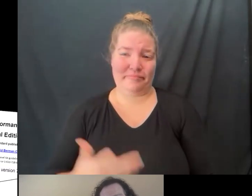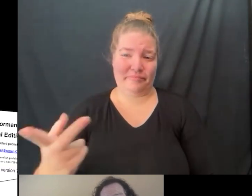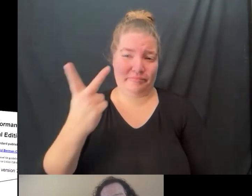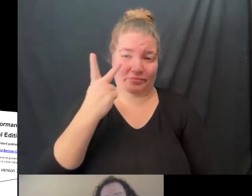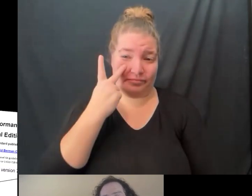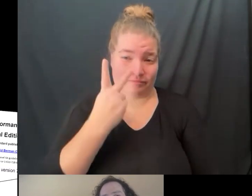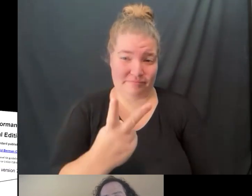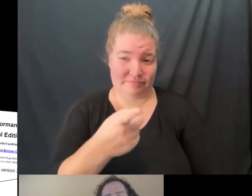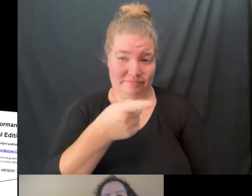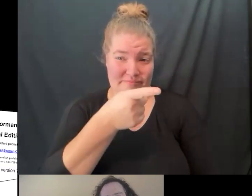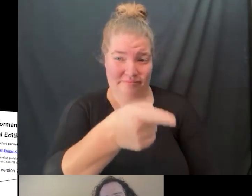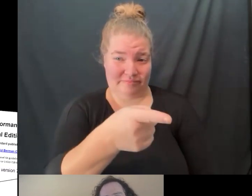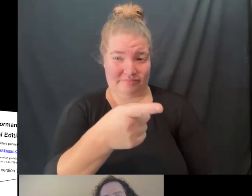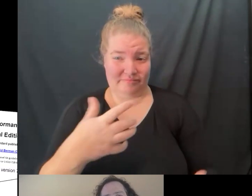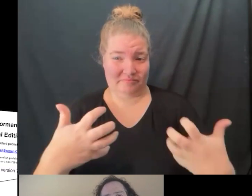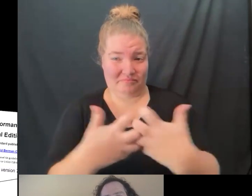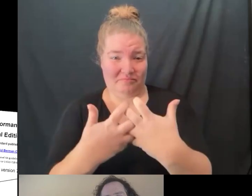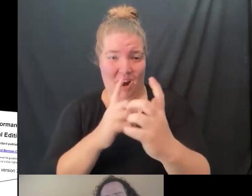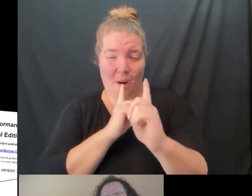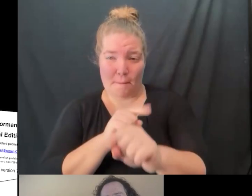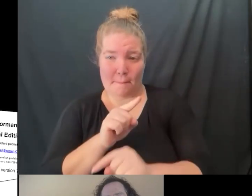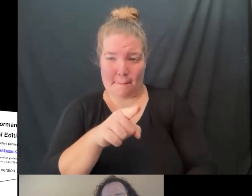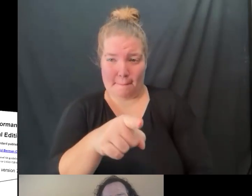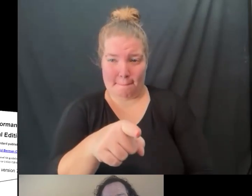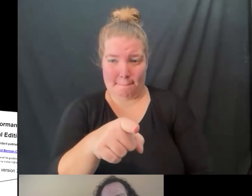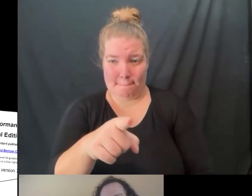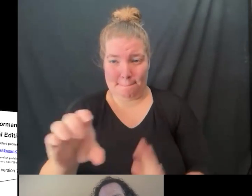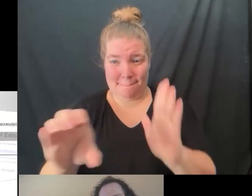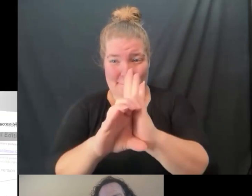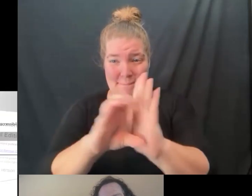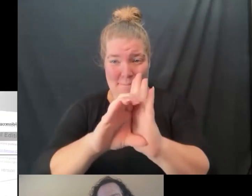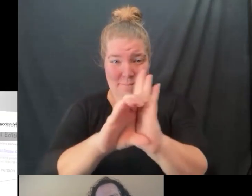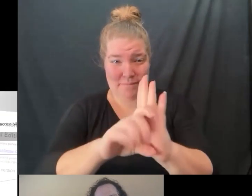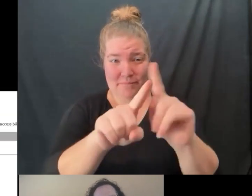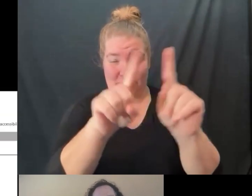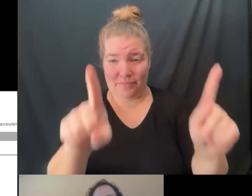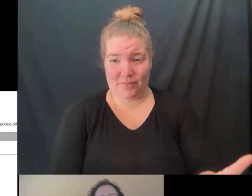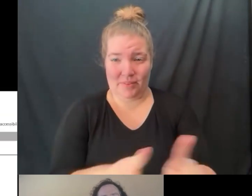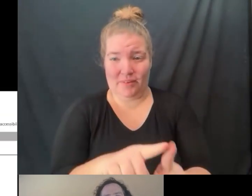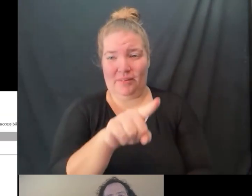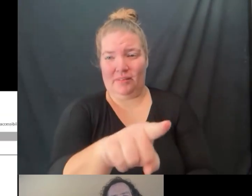to show you, they really mean they've got an accessibility conformance report. Let me show you. I'm going to show a picture right now.